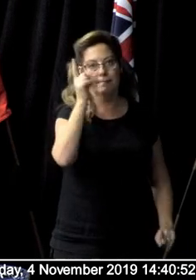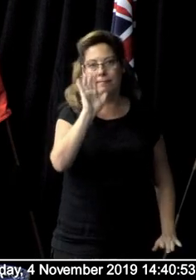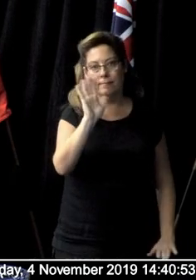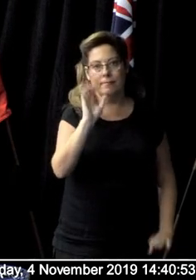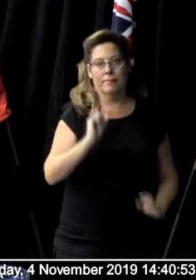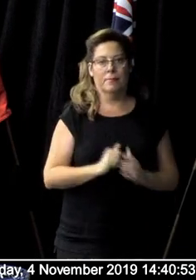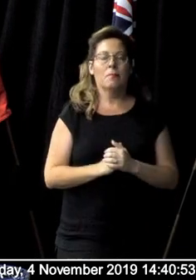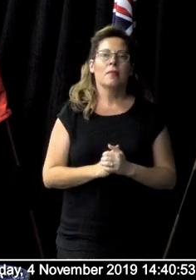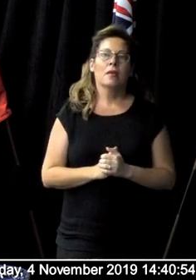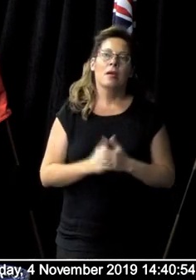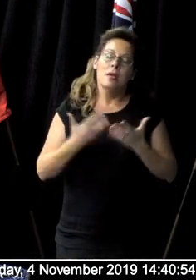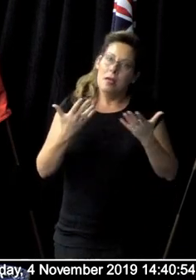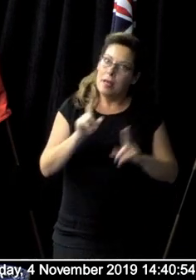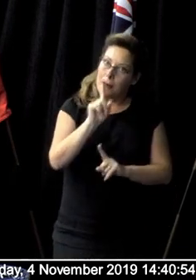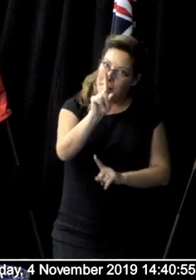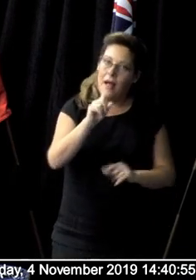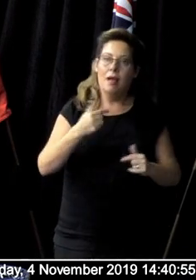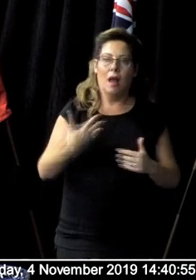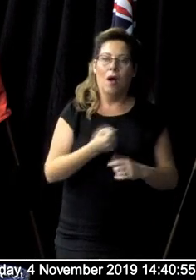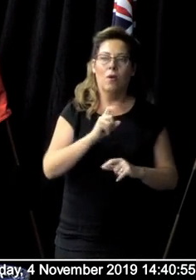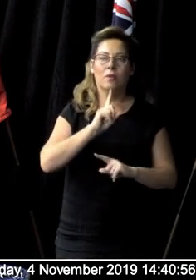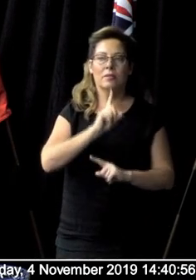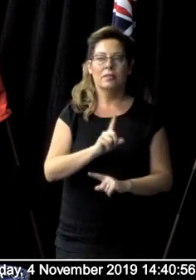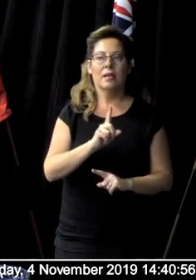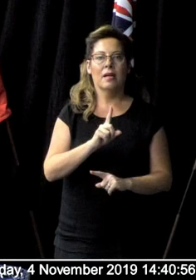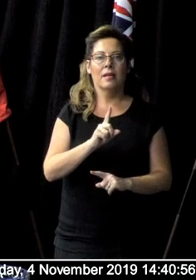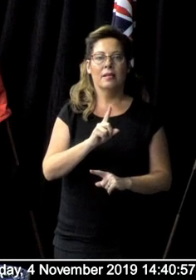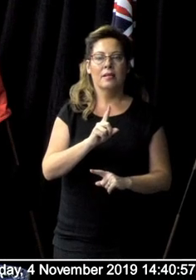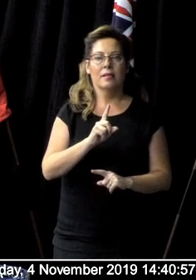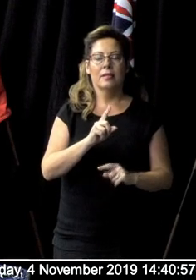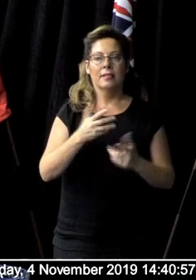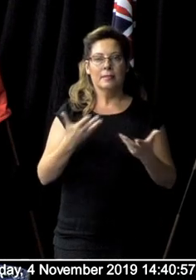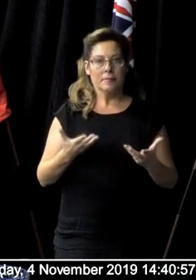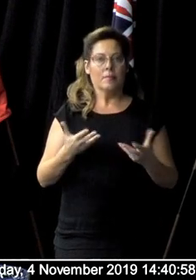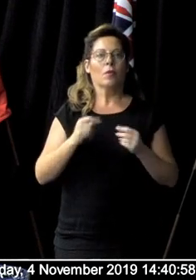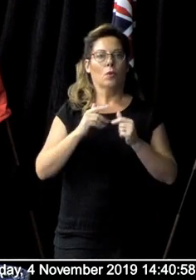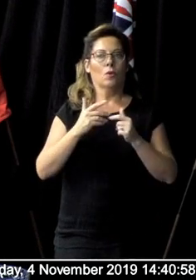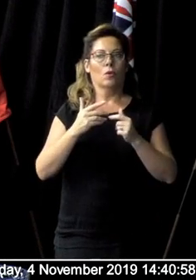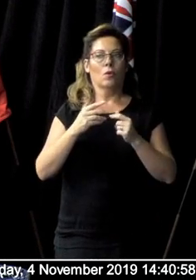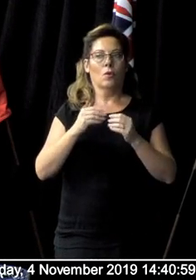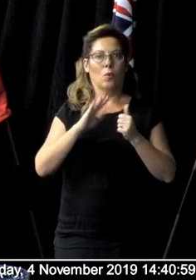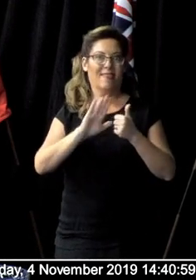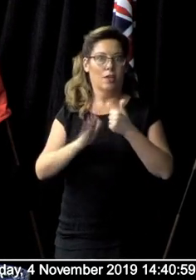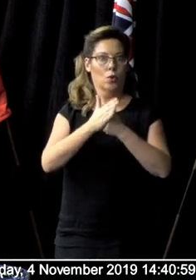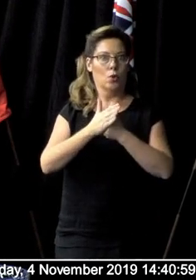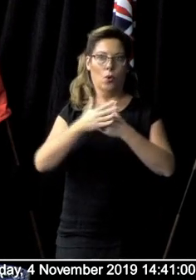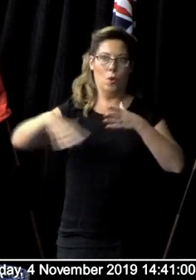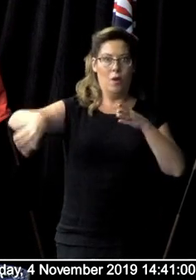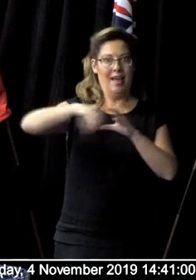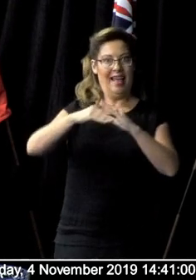I do want to say that with the new Inclusive Education Policy which came in